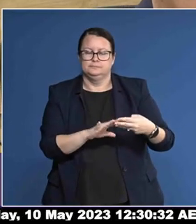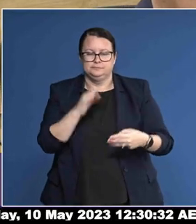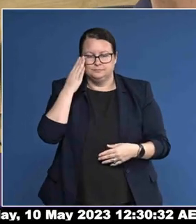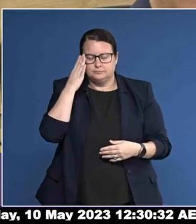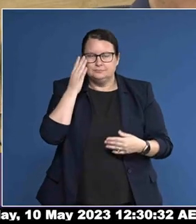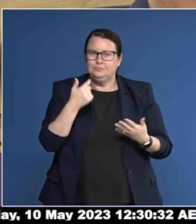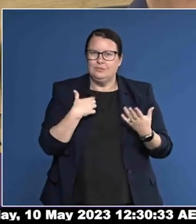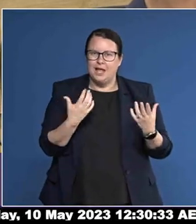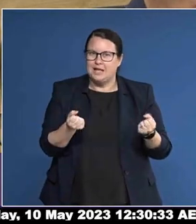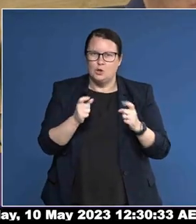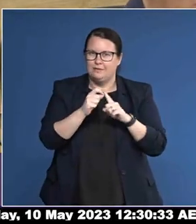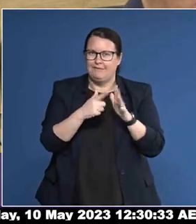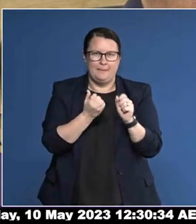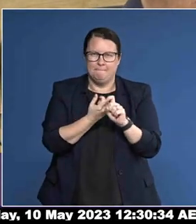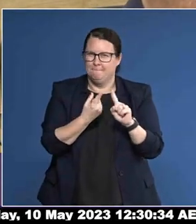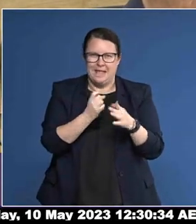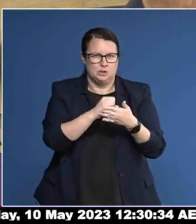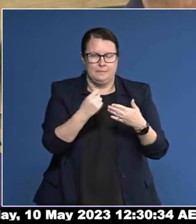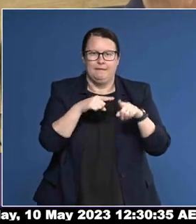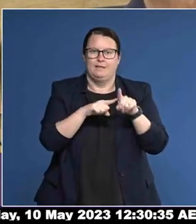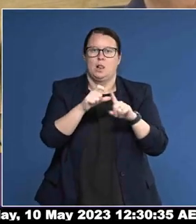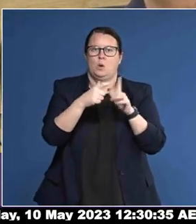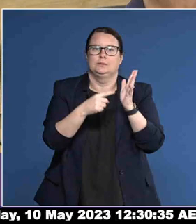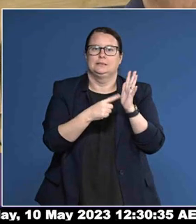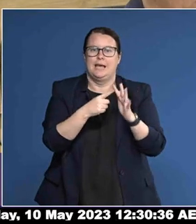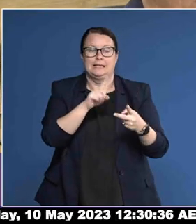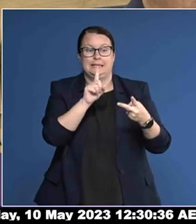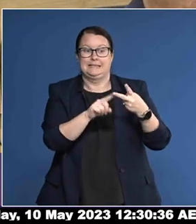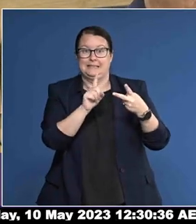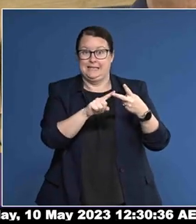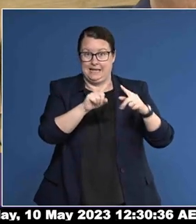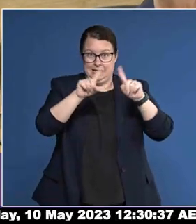by date. MR CLARK: Yes. MS EASTMAN: But it's the second page in the table and the entry